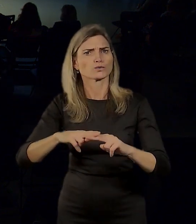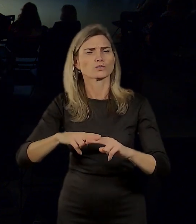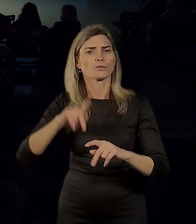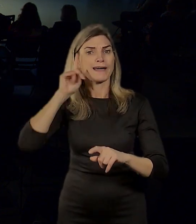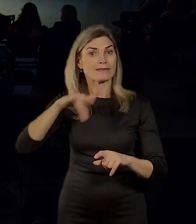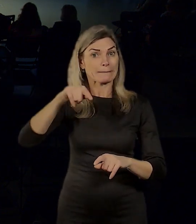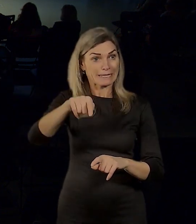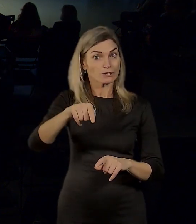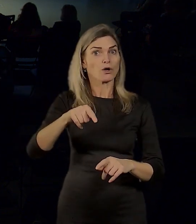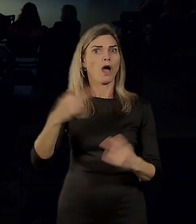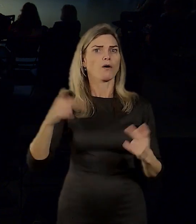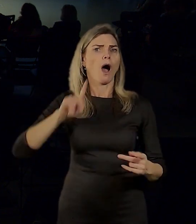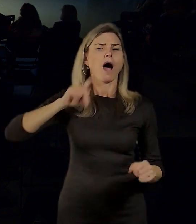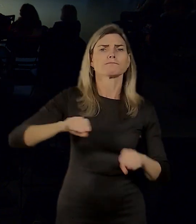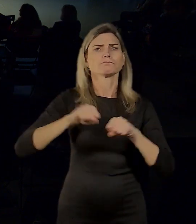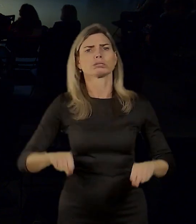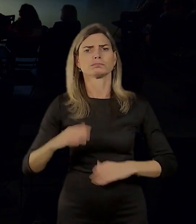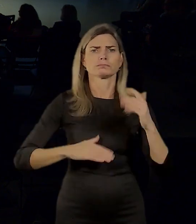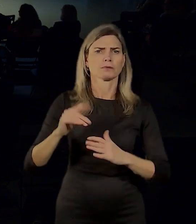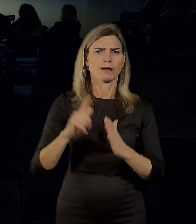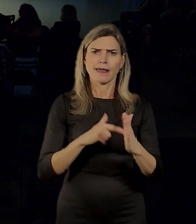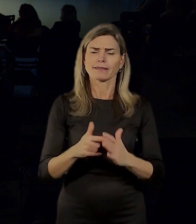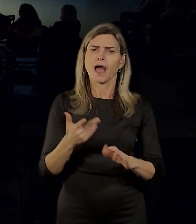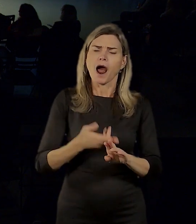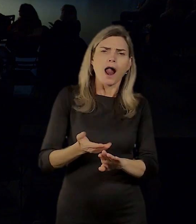uncertainty, and quite often it encounters resistance from the residents. And from our point of view,